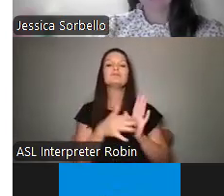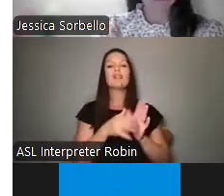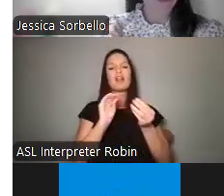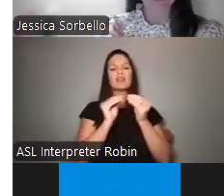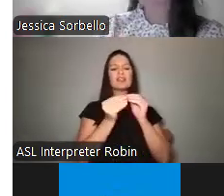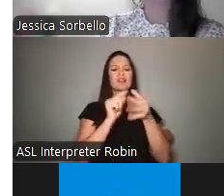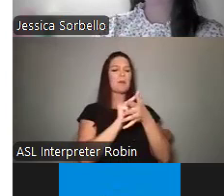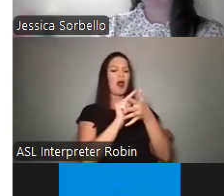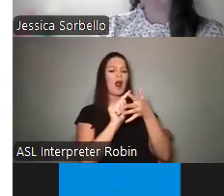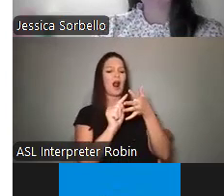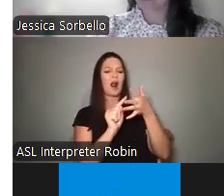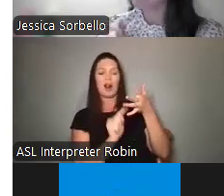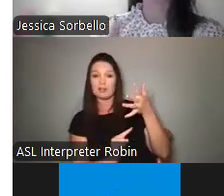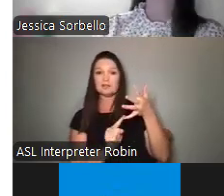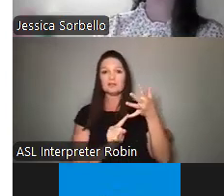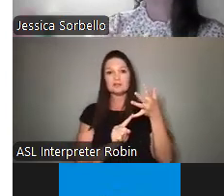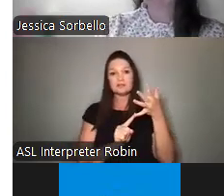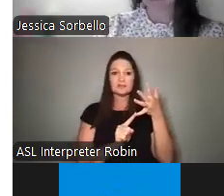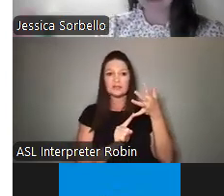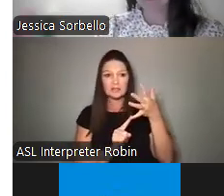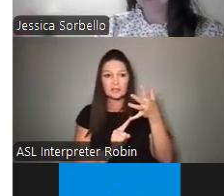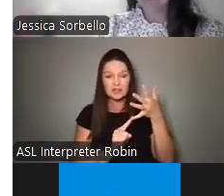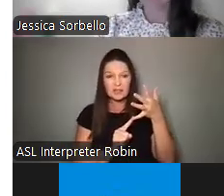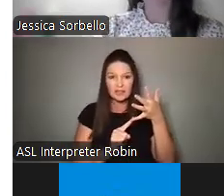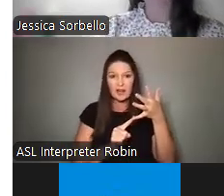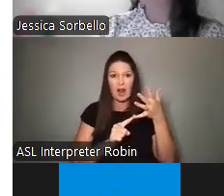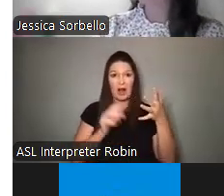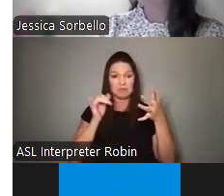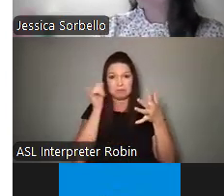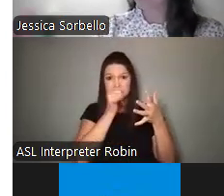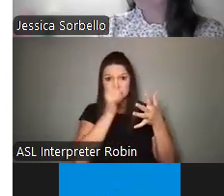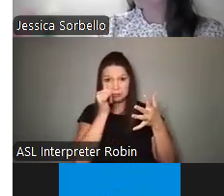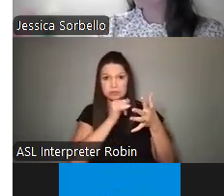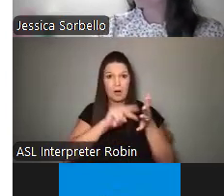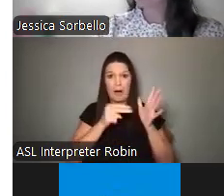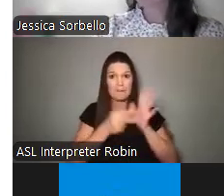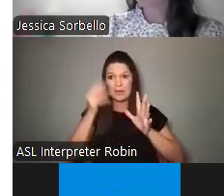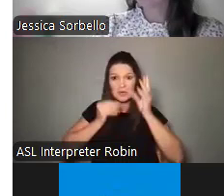experience, you also only hit that highest number once.